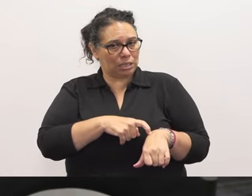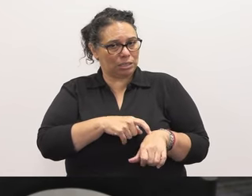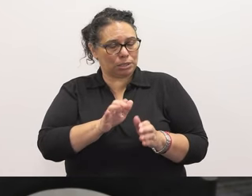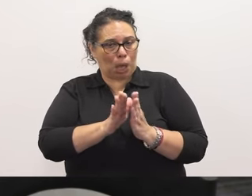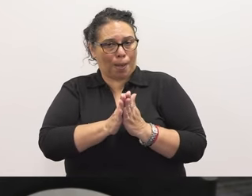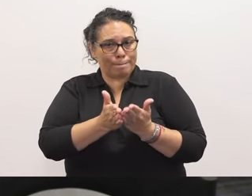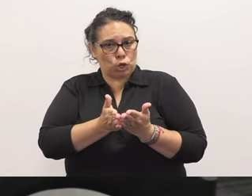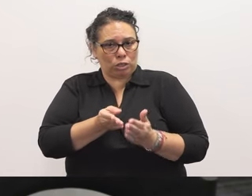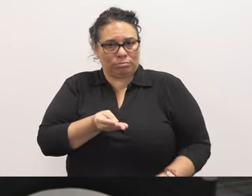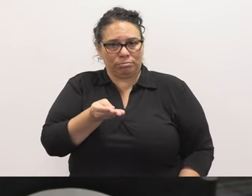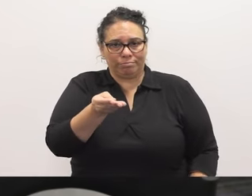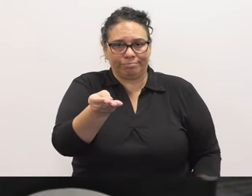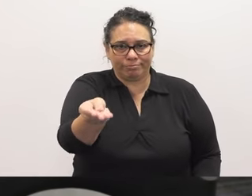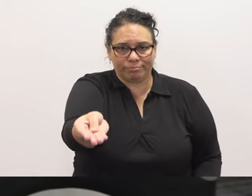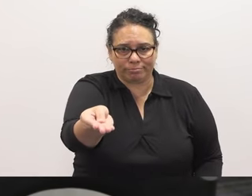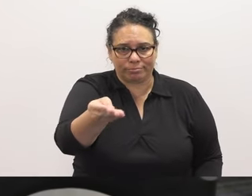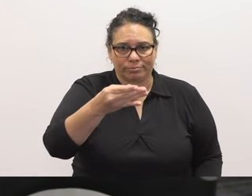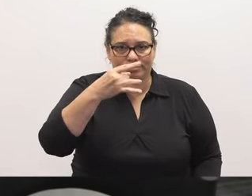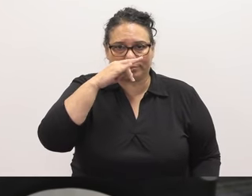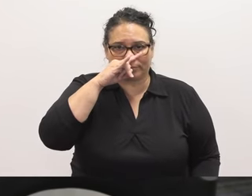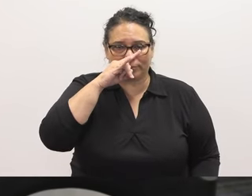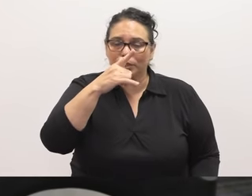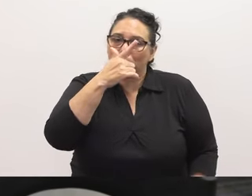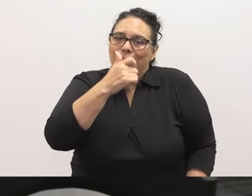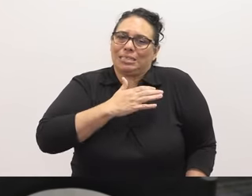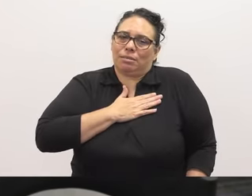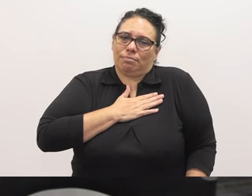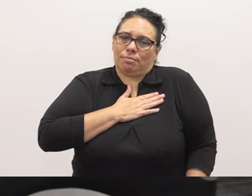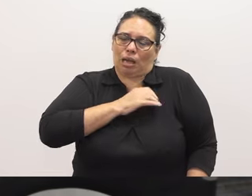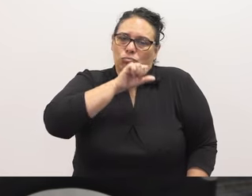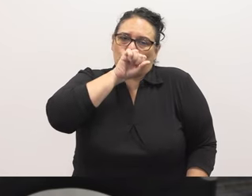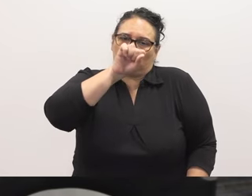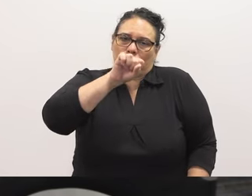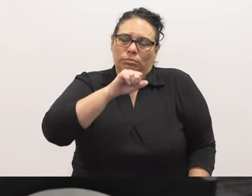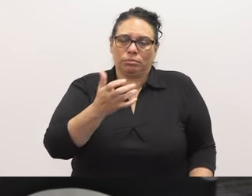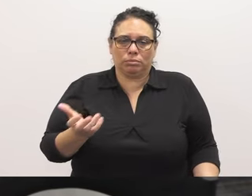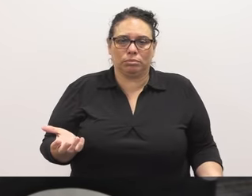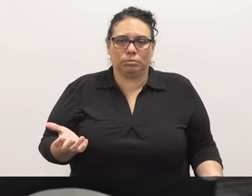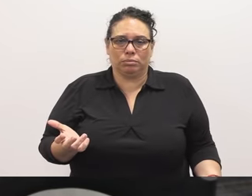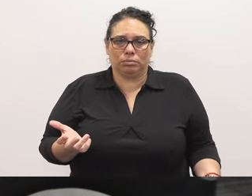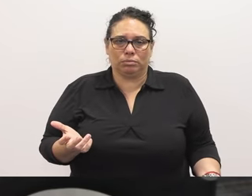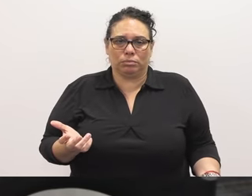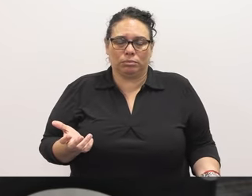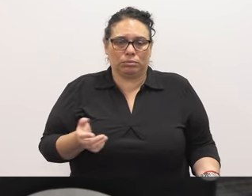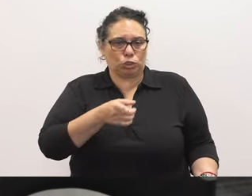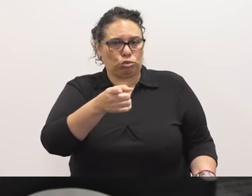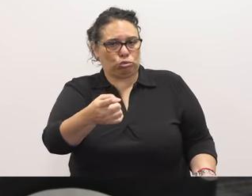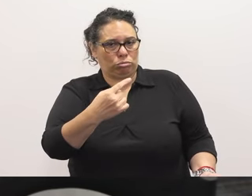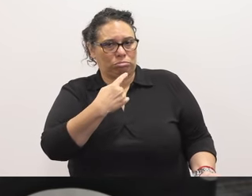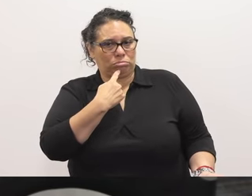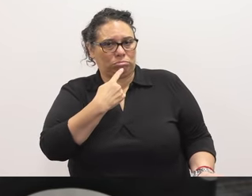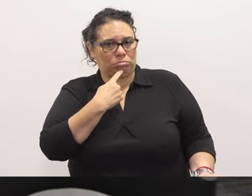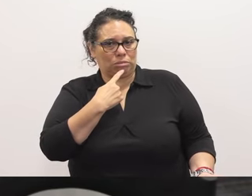because this is my love, right? But and you mentioned that I keep in touch with students,